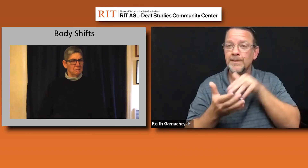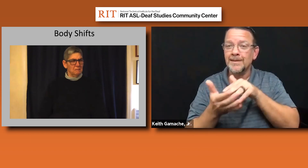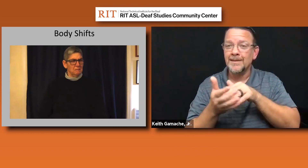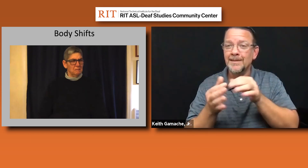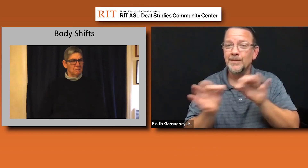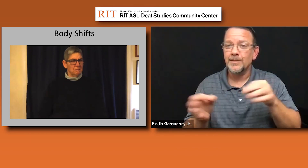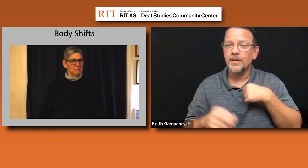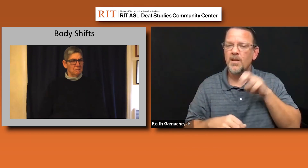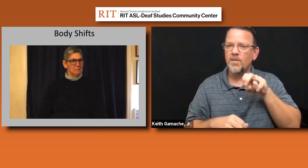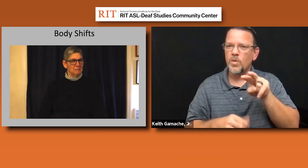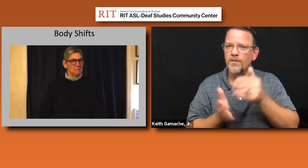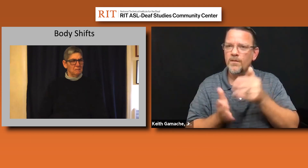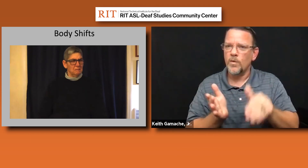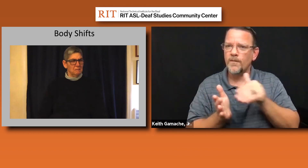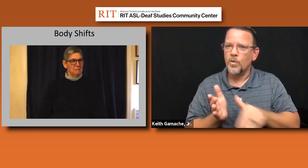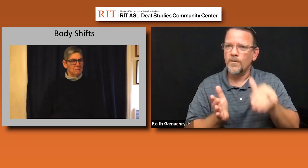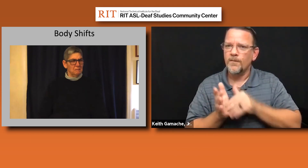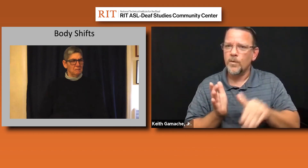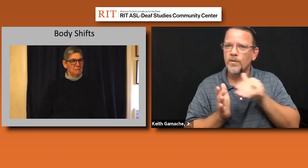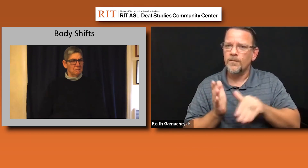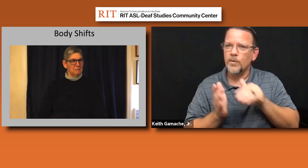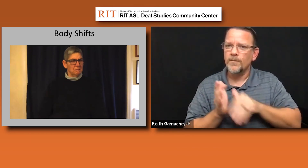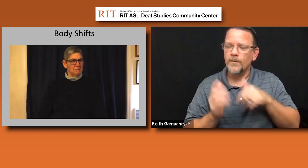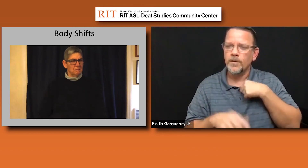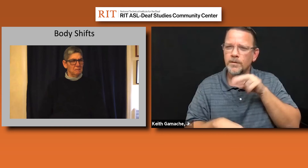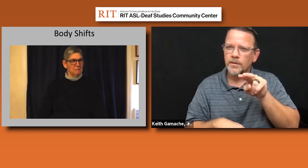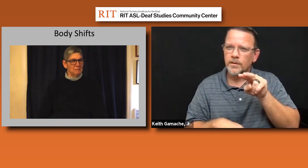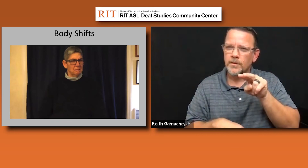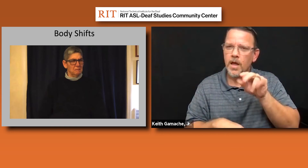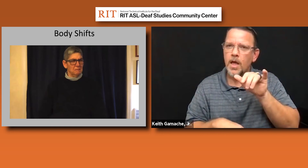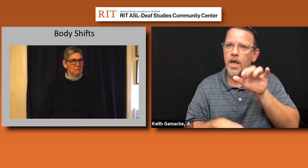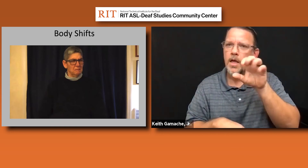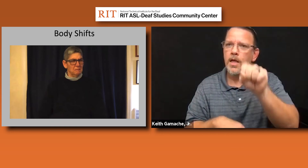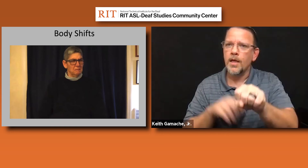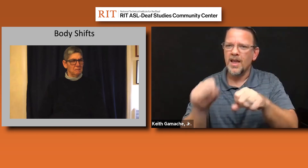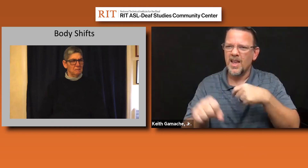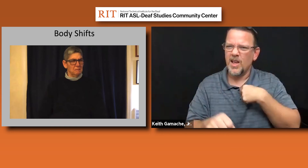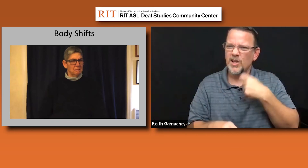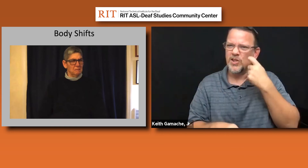Yeah, so that's one thing that individuals that study Linguistics over and over and over again,